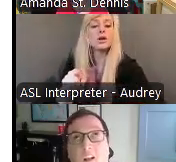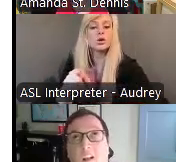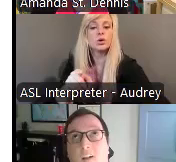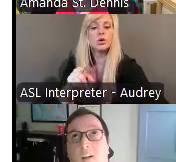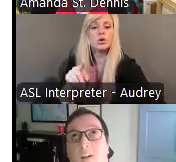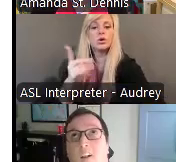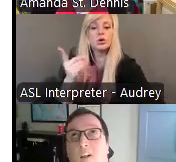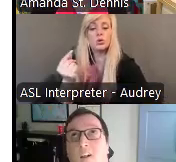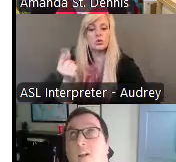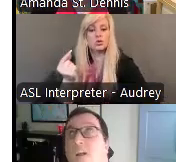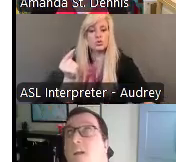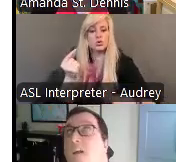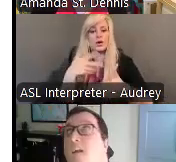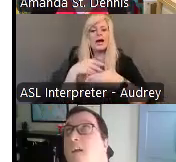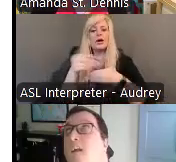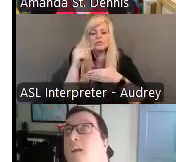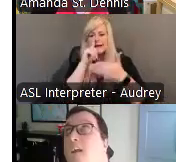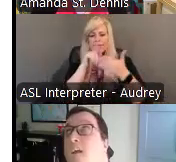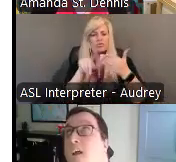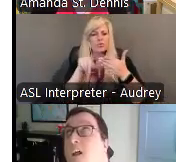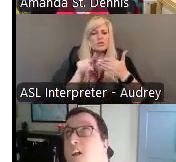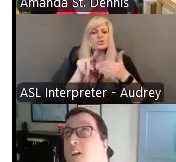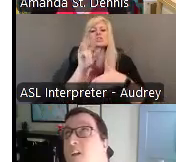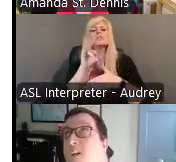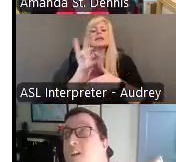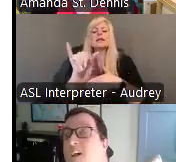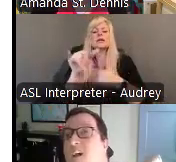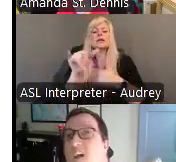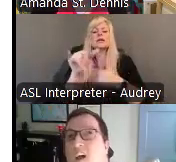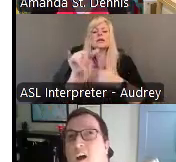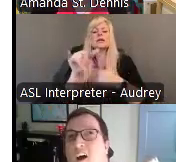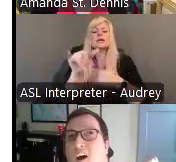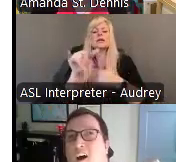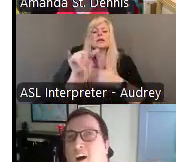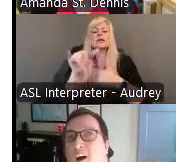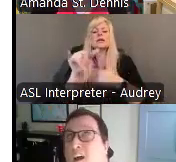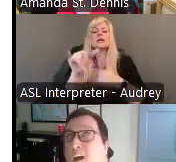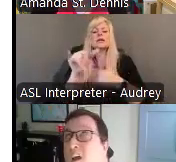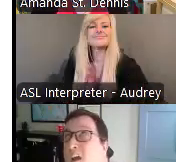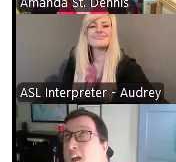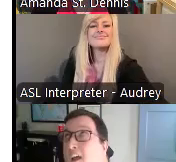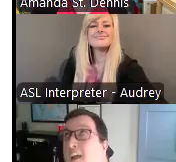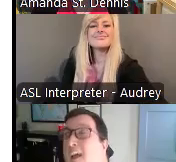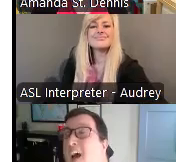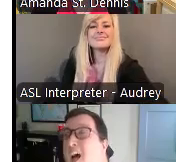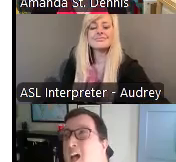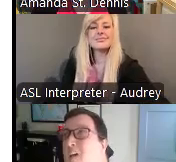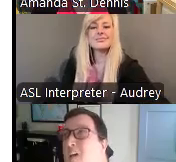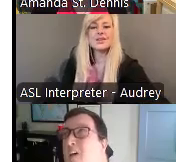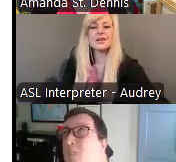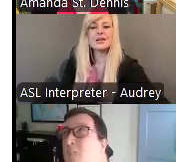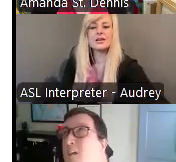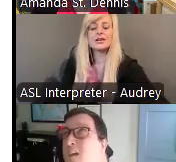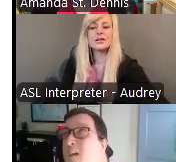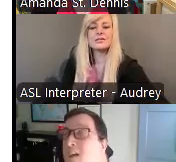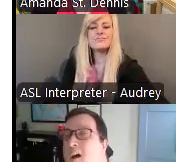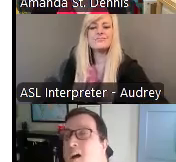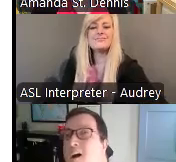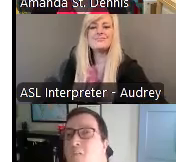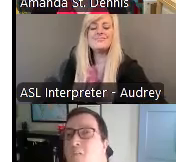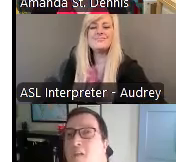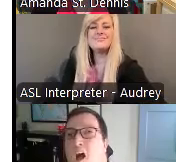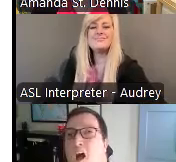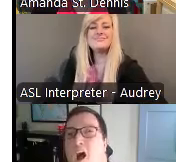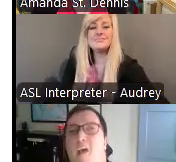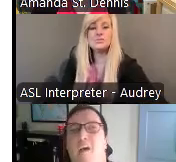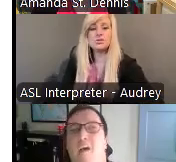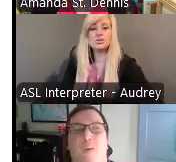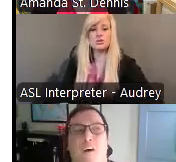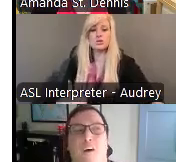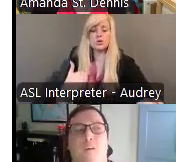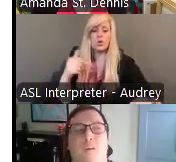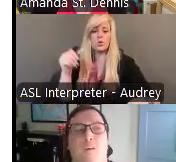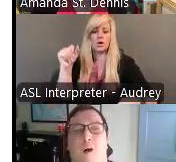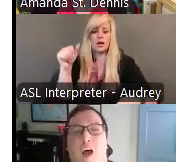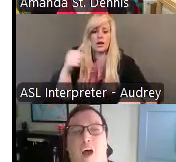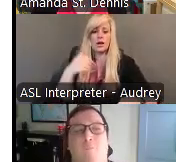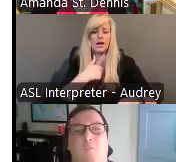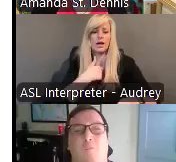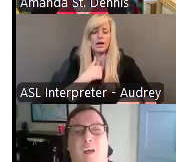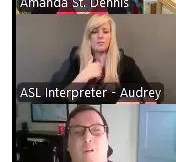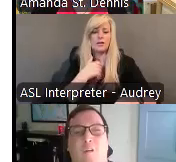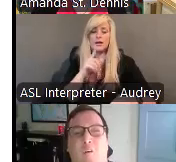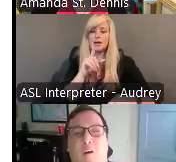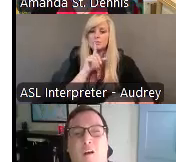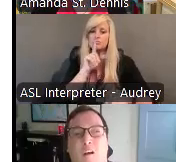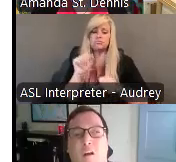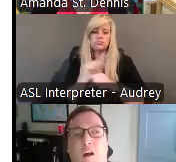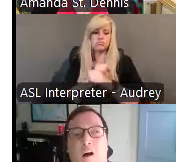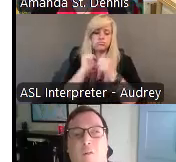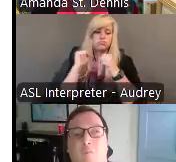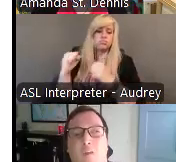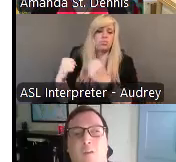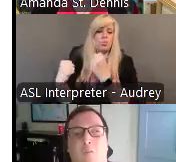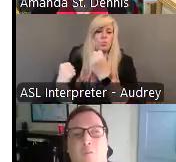outside of research what else do you do Danny? Danny Steeves: I am a real advocate for people